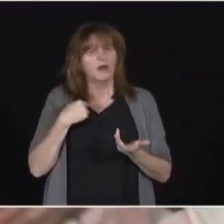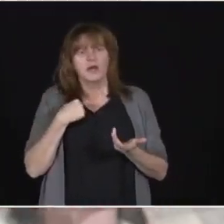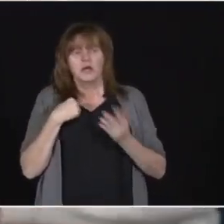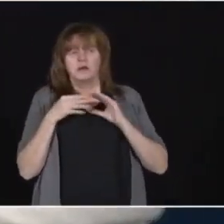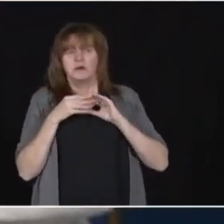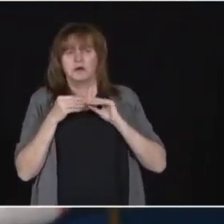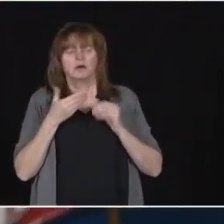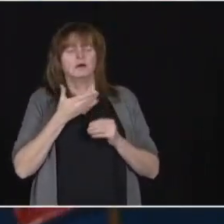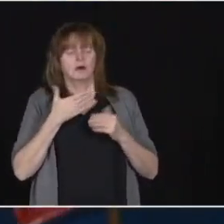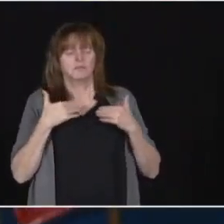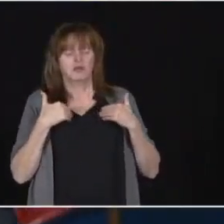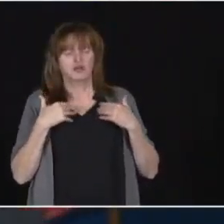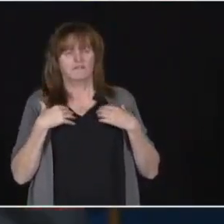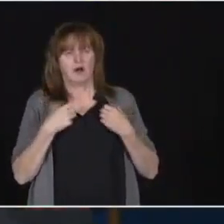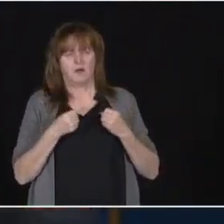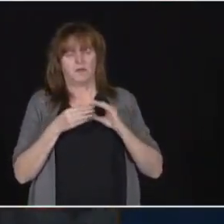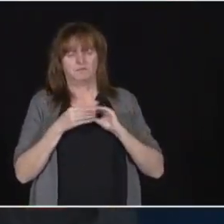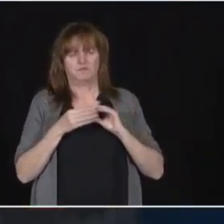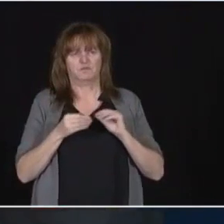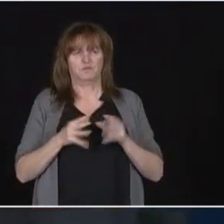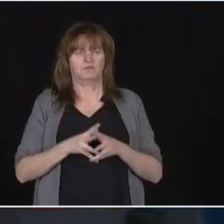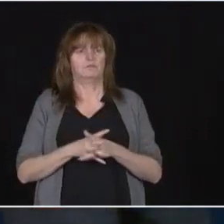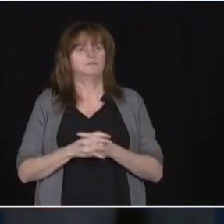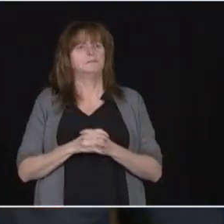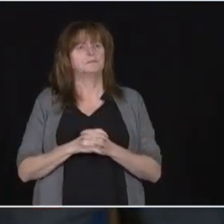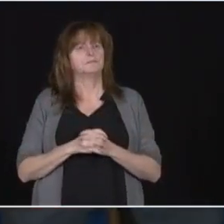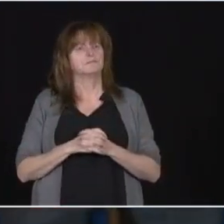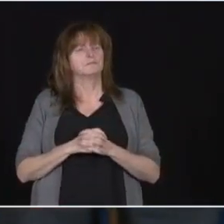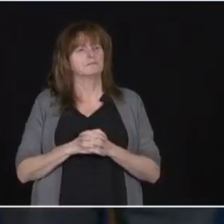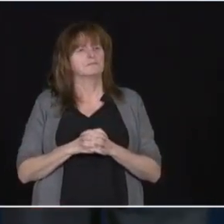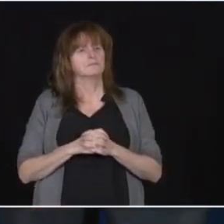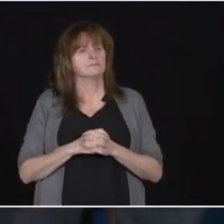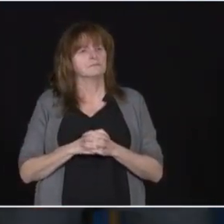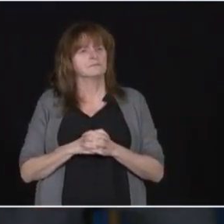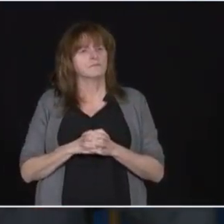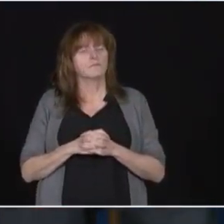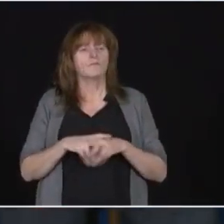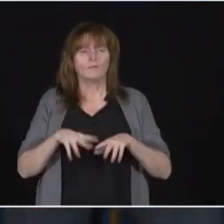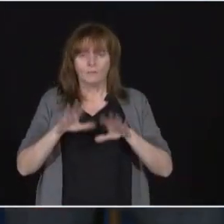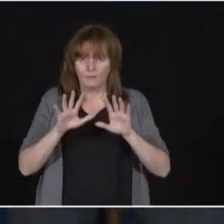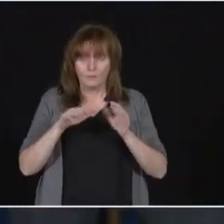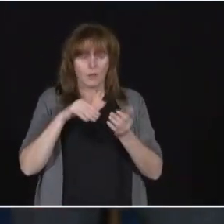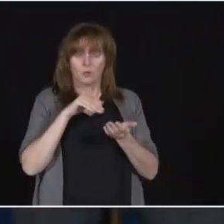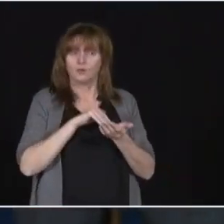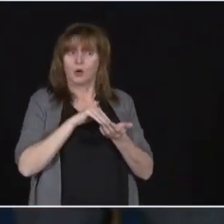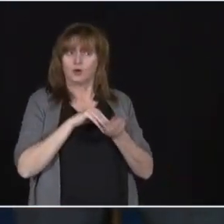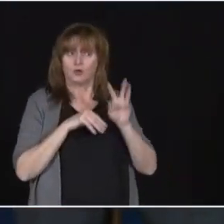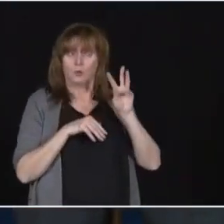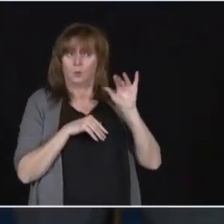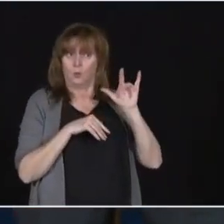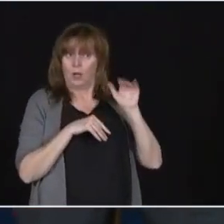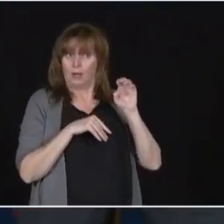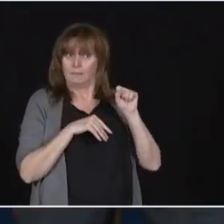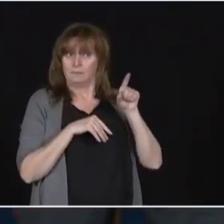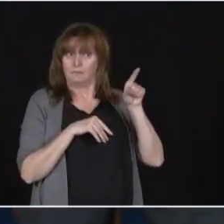Doctor Williams has always said that wearing a mask doesn't necessarily protect you from COVID-19. But it will protect others